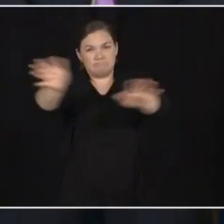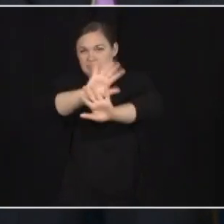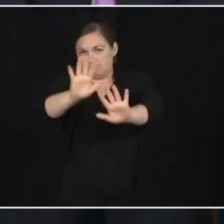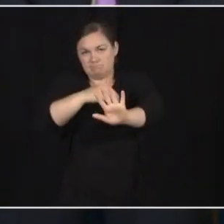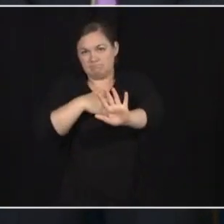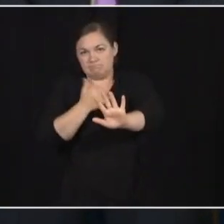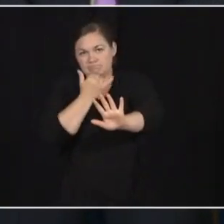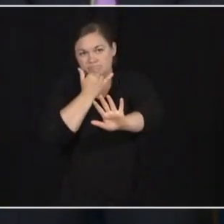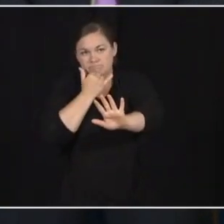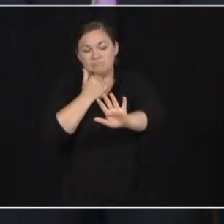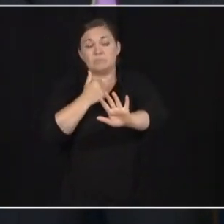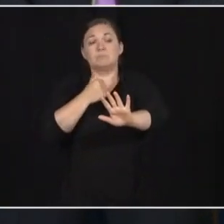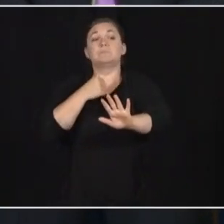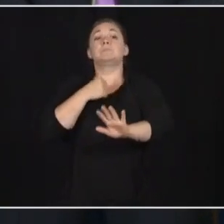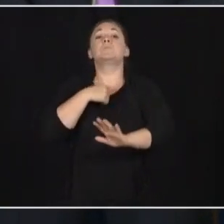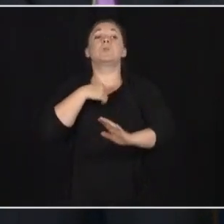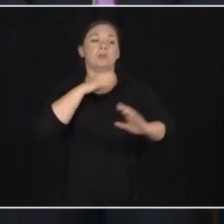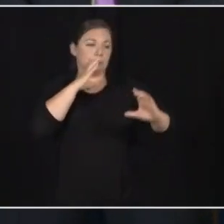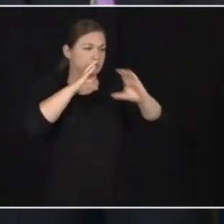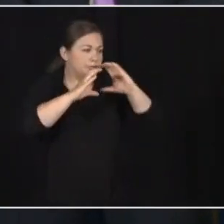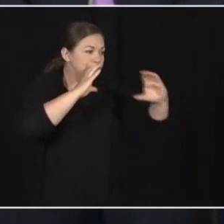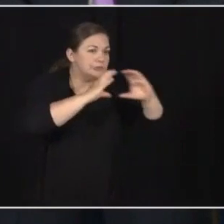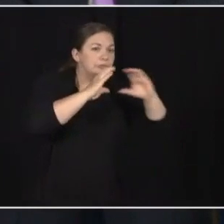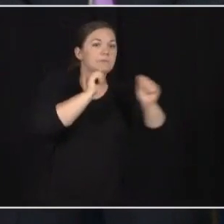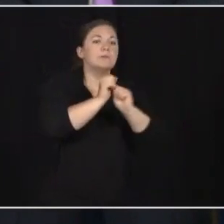And I have been in communication with the farmers.